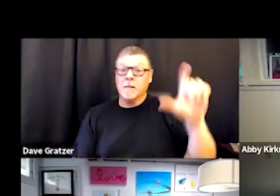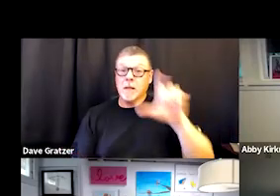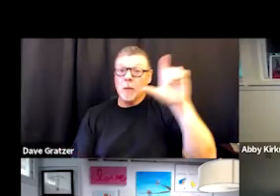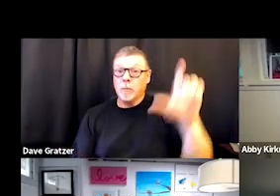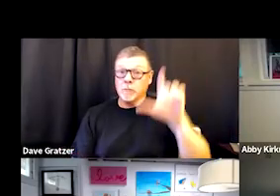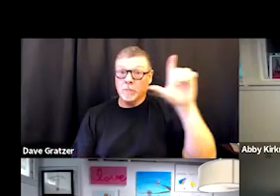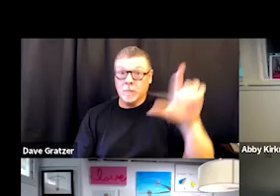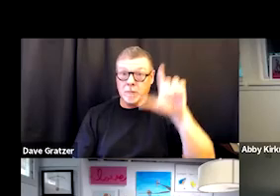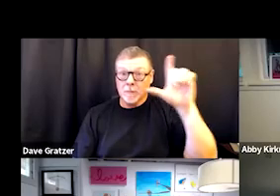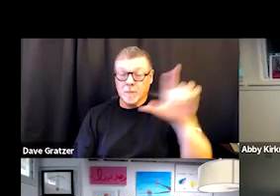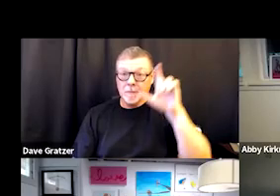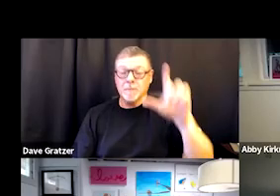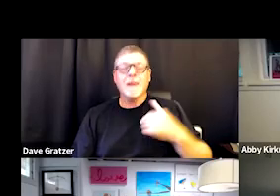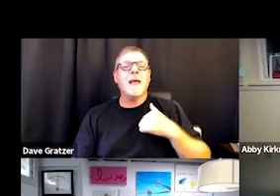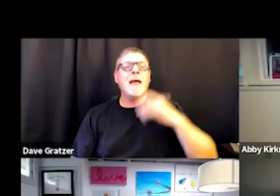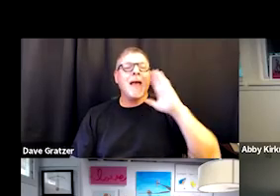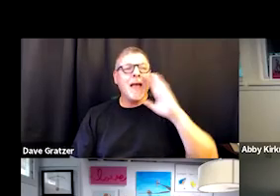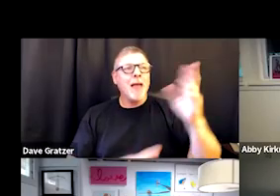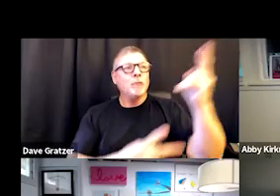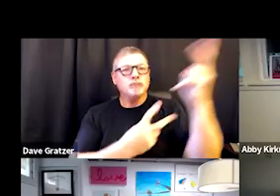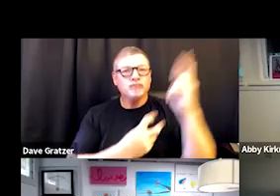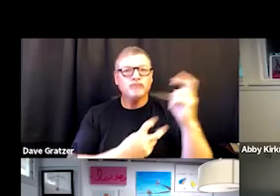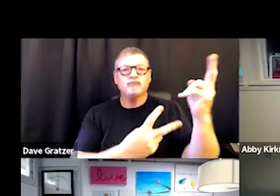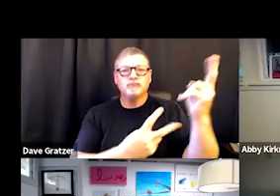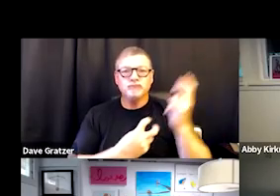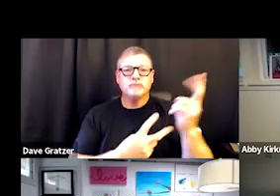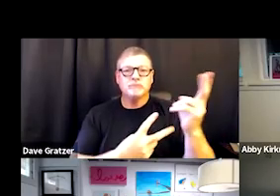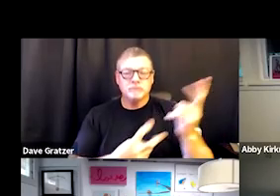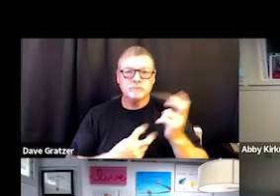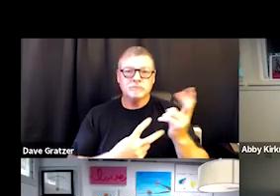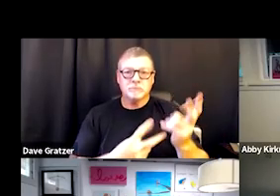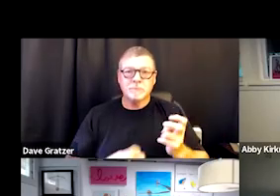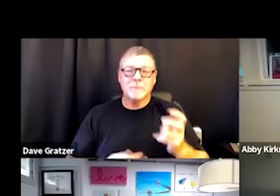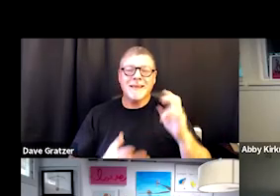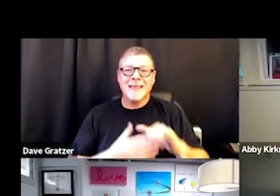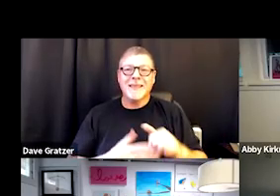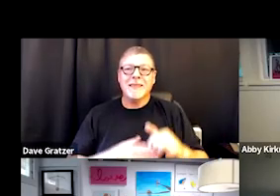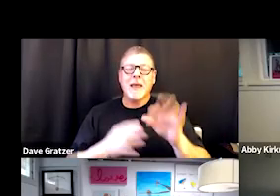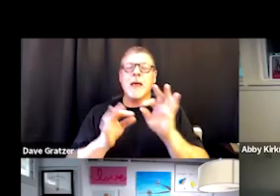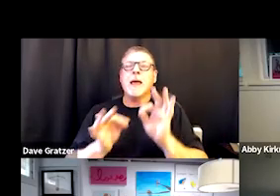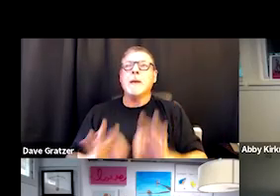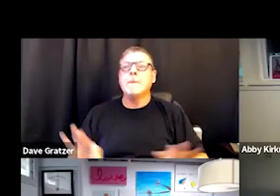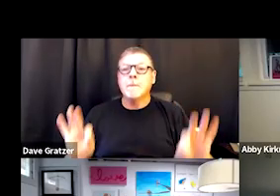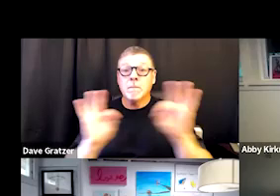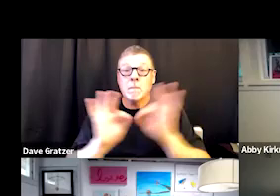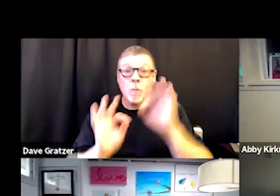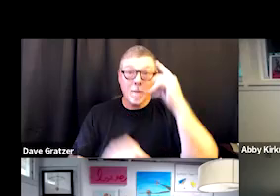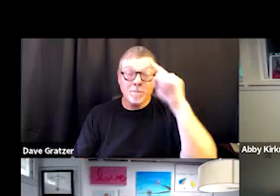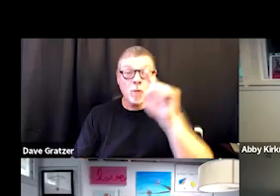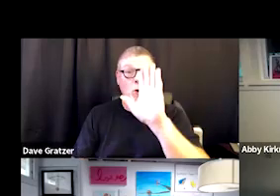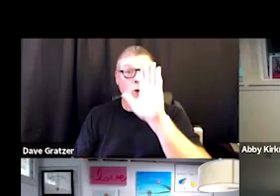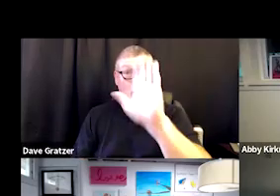and I would download those resources and references that are key to the population you serve.